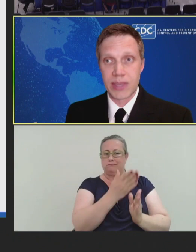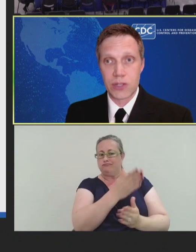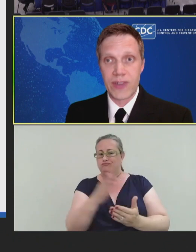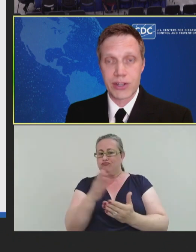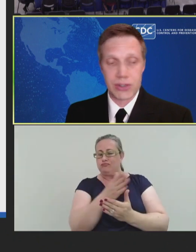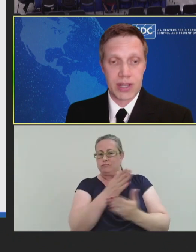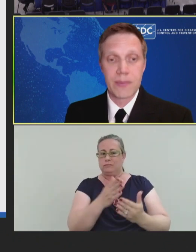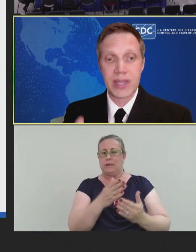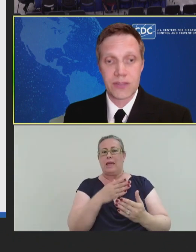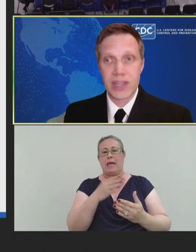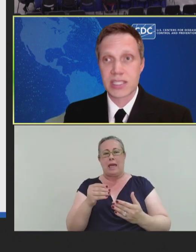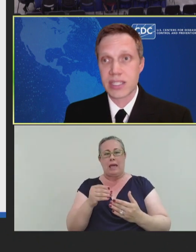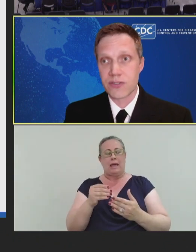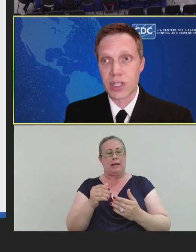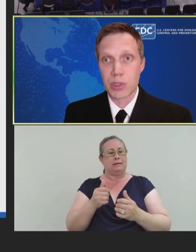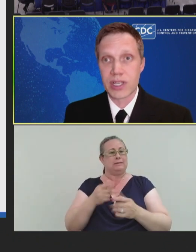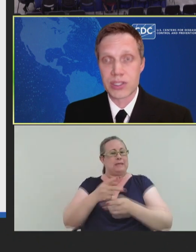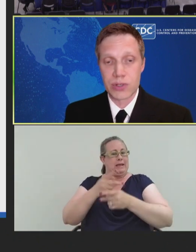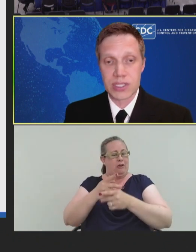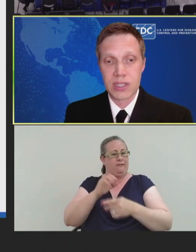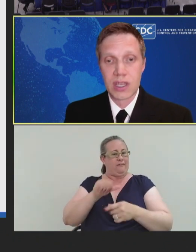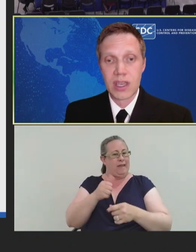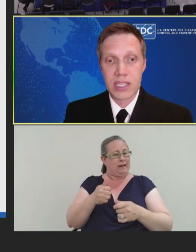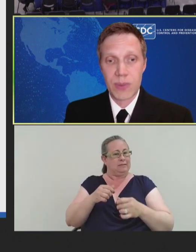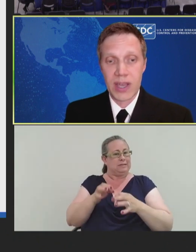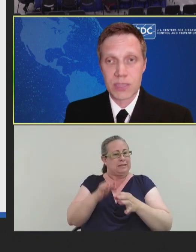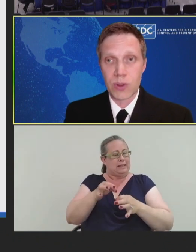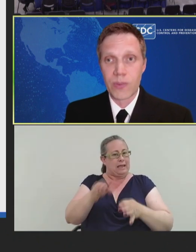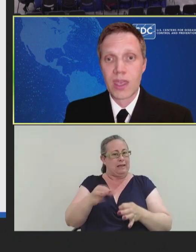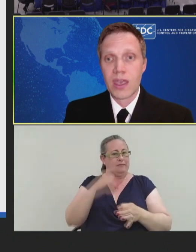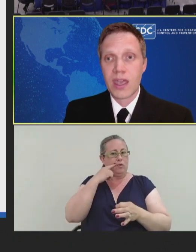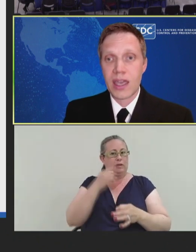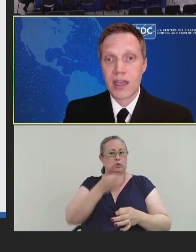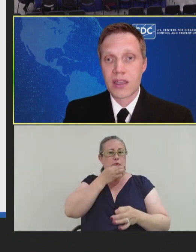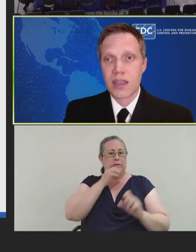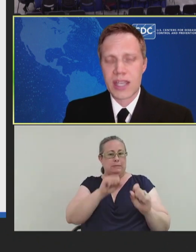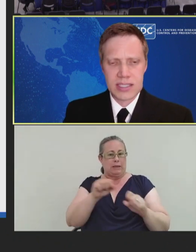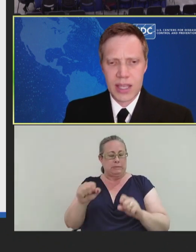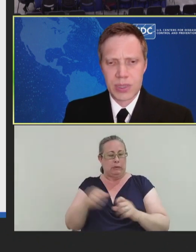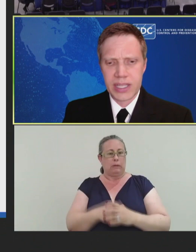manufacturing. Make the vaccines available as soon as possible. Next slide, please.